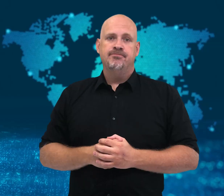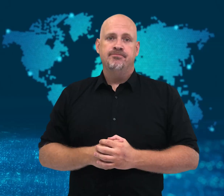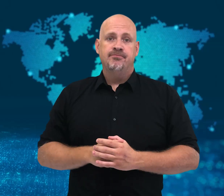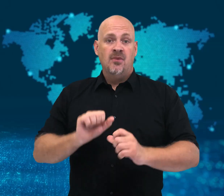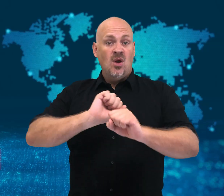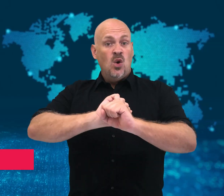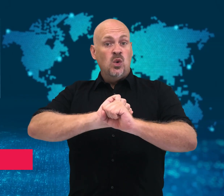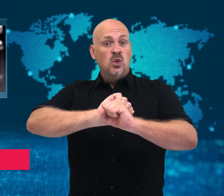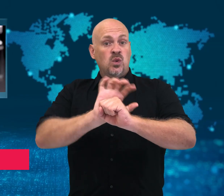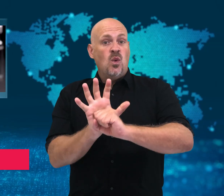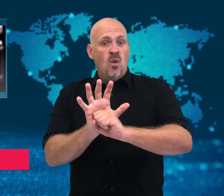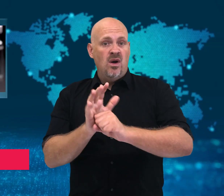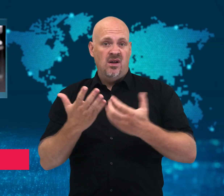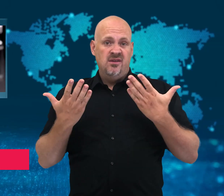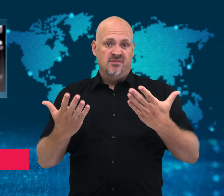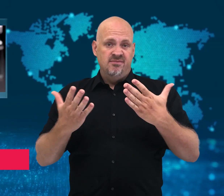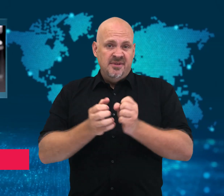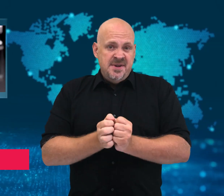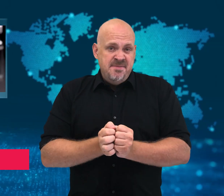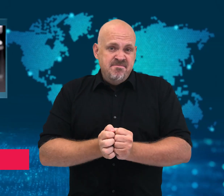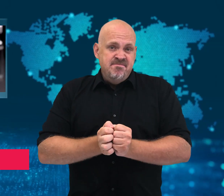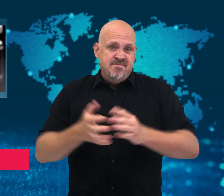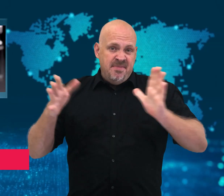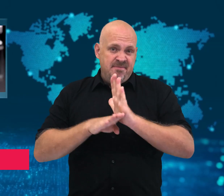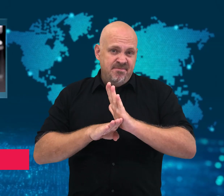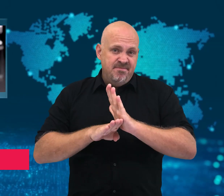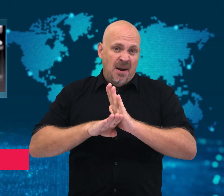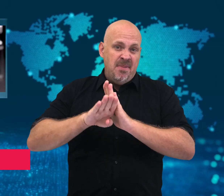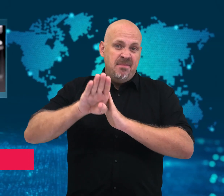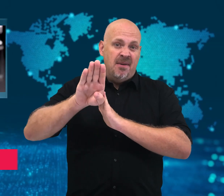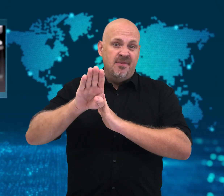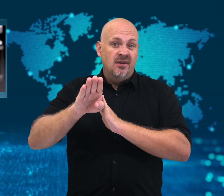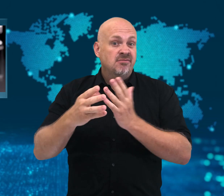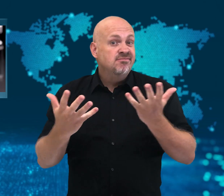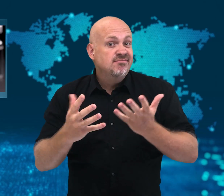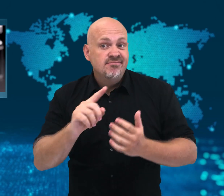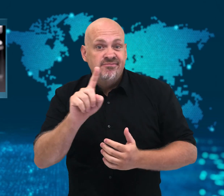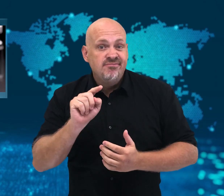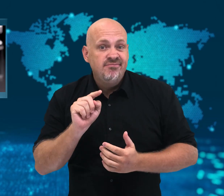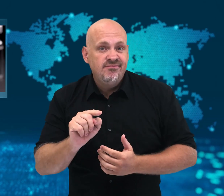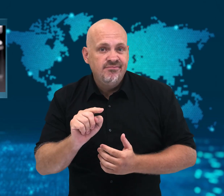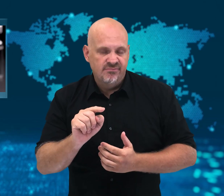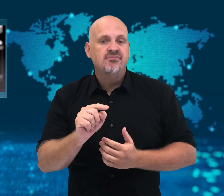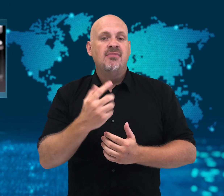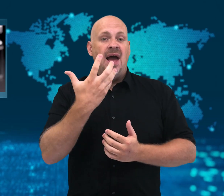[Gavin]: As the number of COVID-19 cases surge